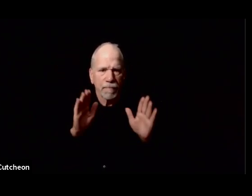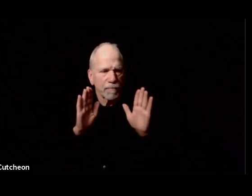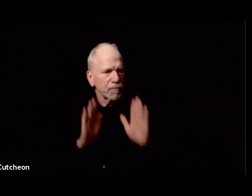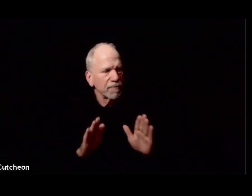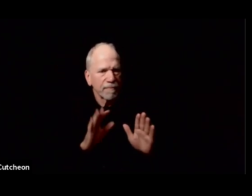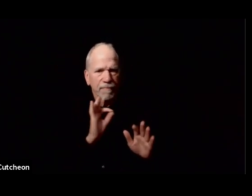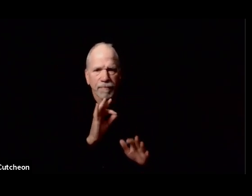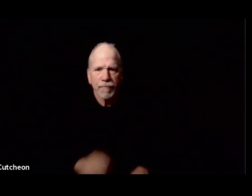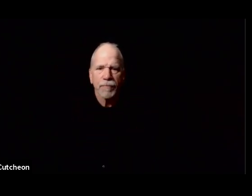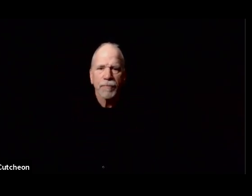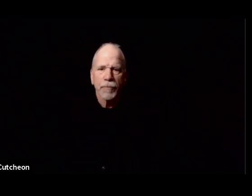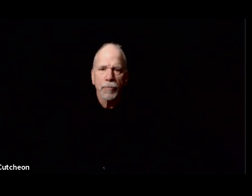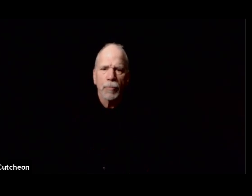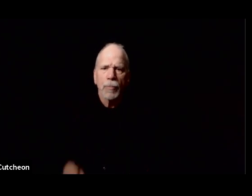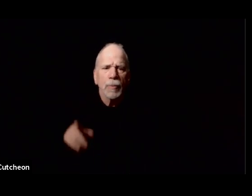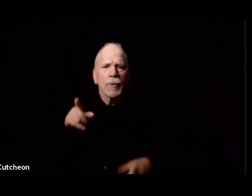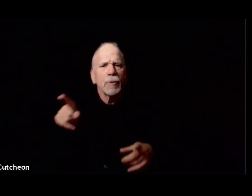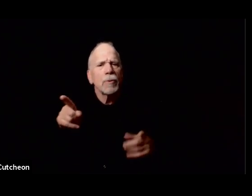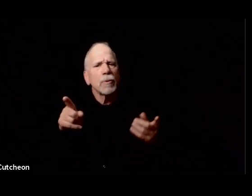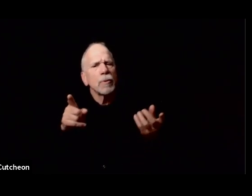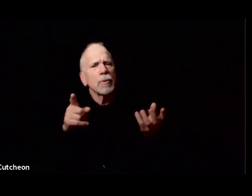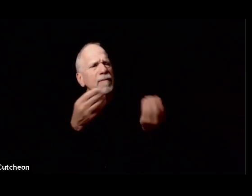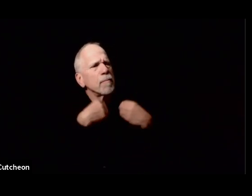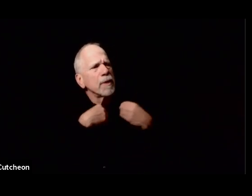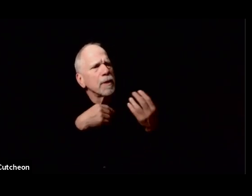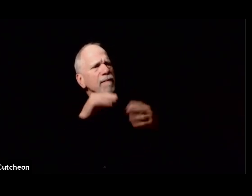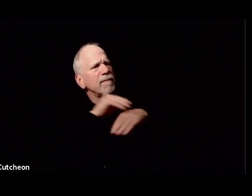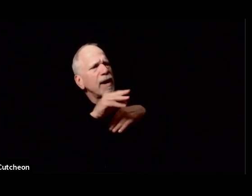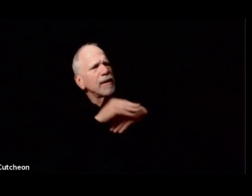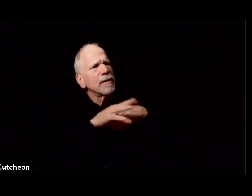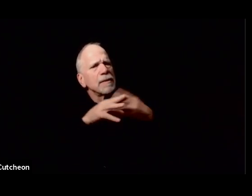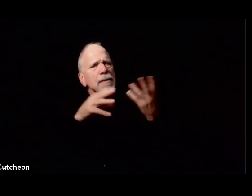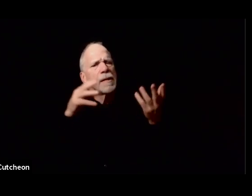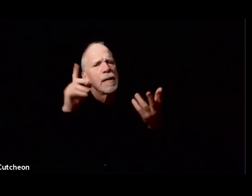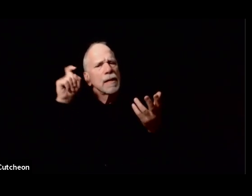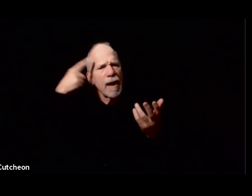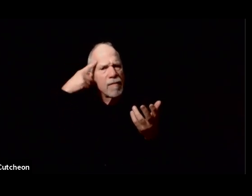considers whether to require people to wear masks in public in an executive order?